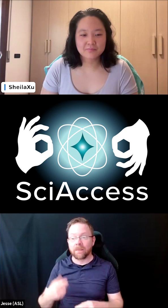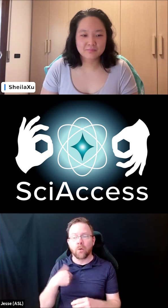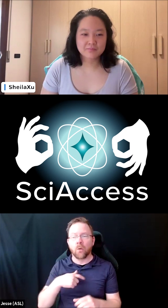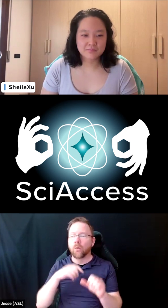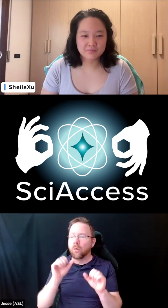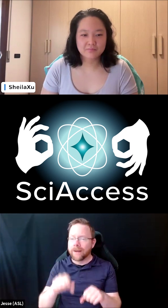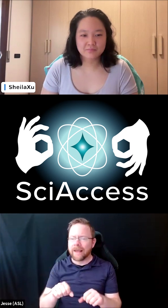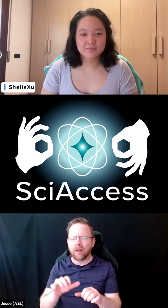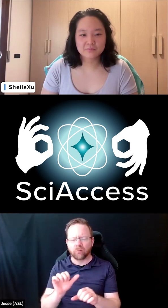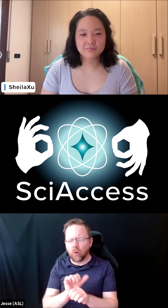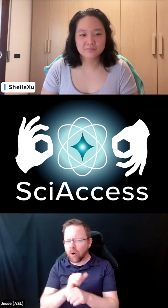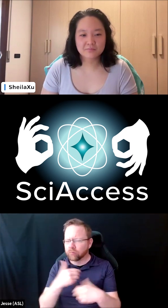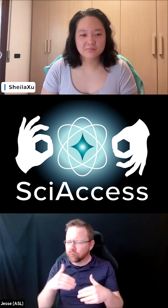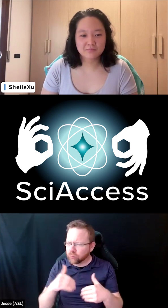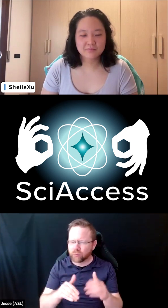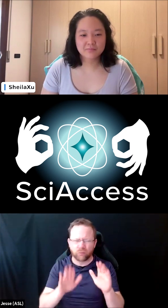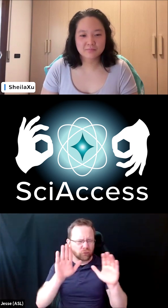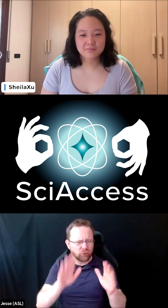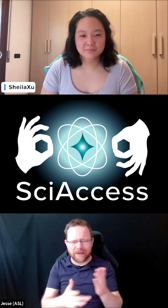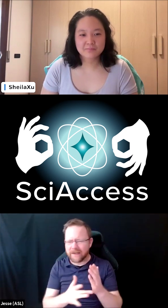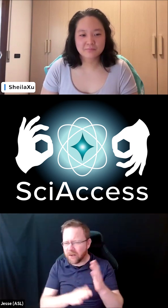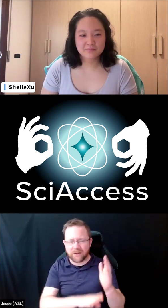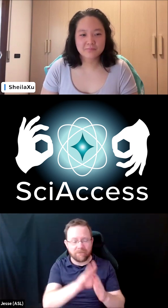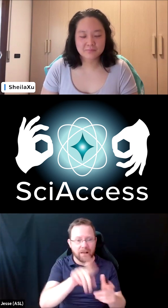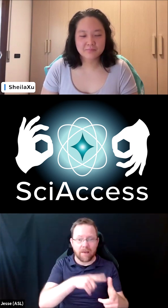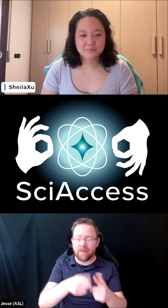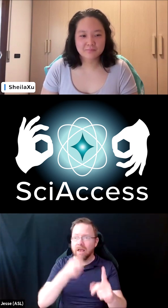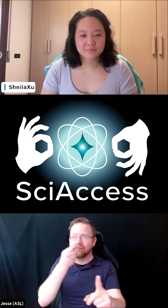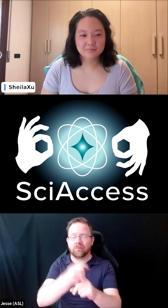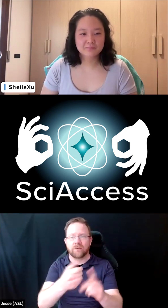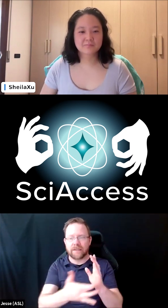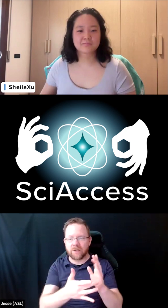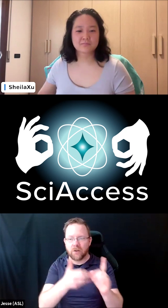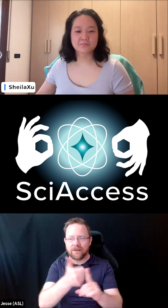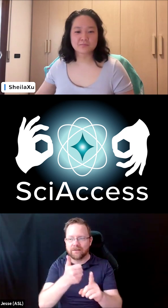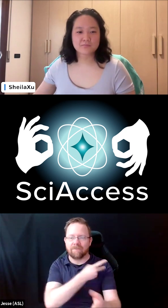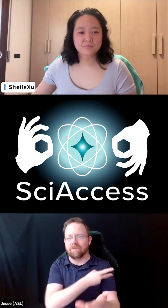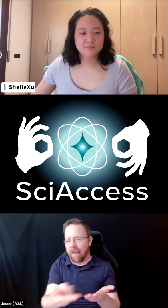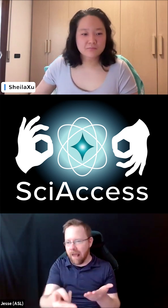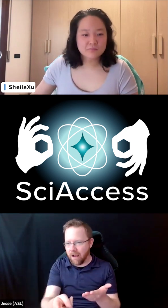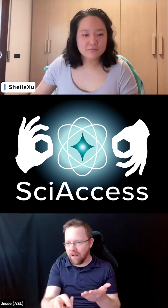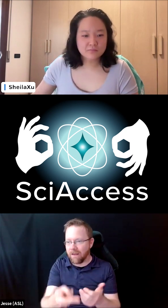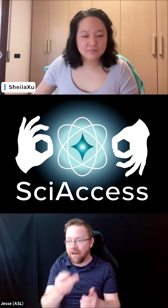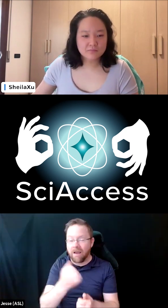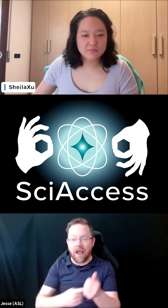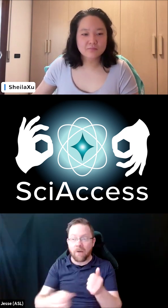of a sudden that technology can fail, anyone that had the iPhone battery go dead when they really need their